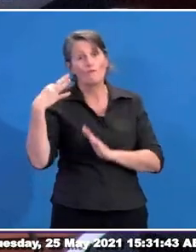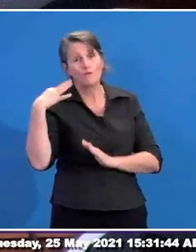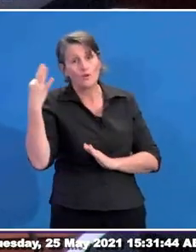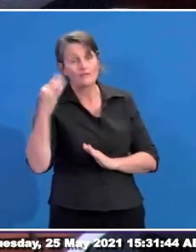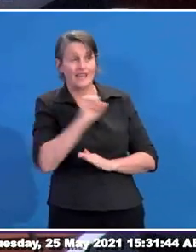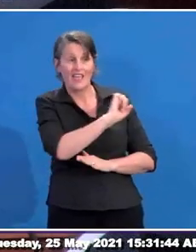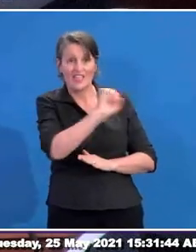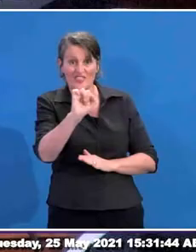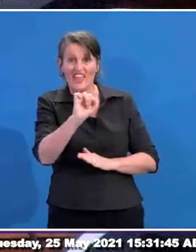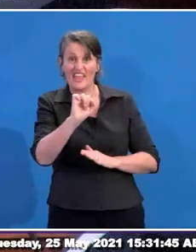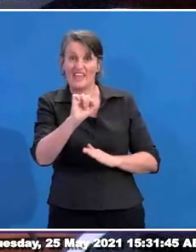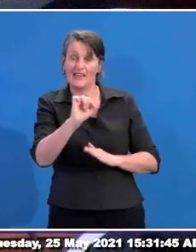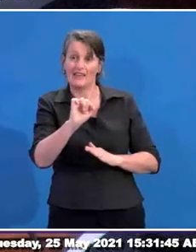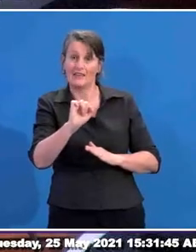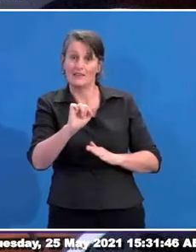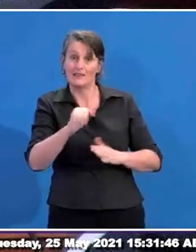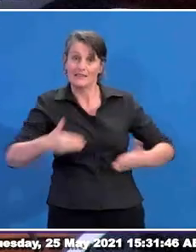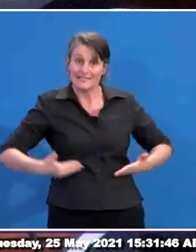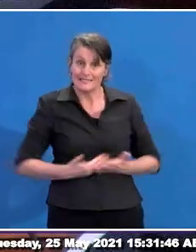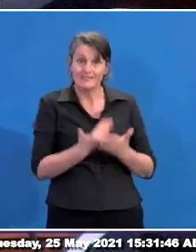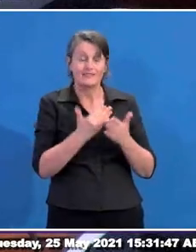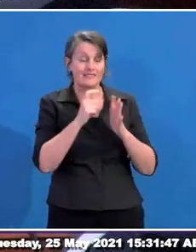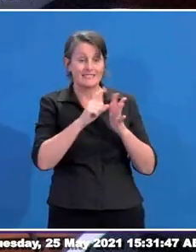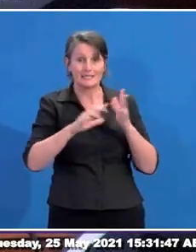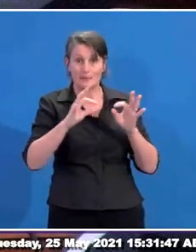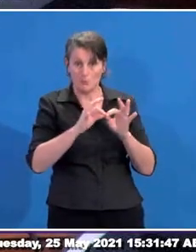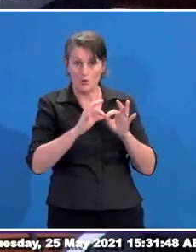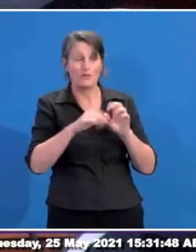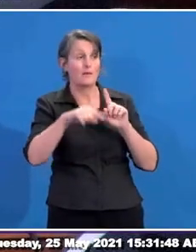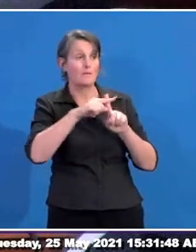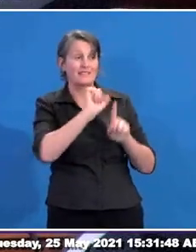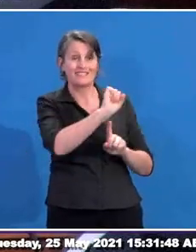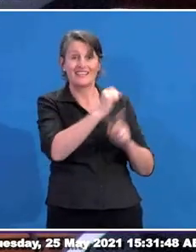date the number expires and the date the employer verified the details.